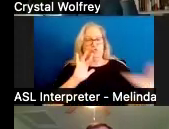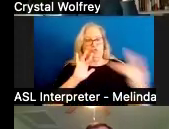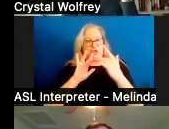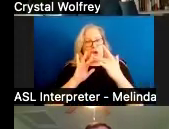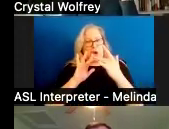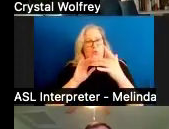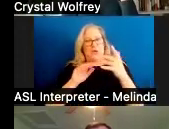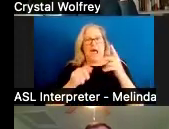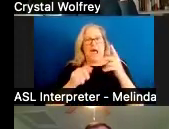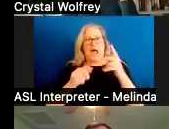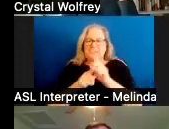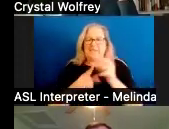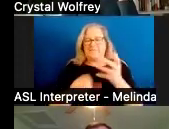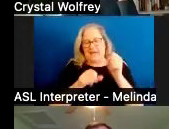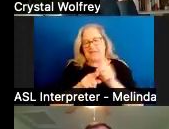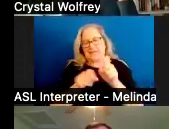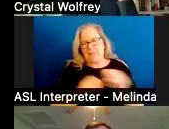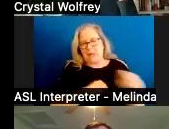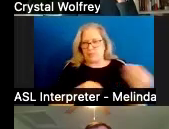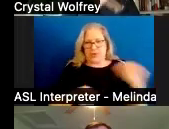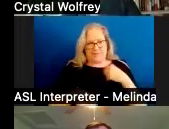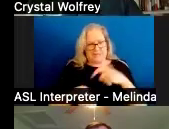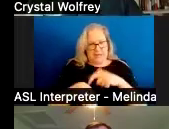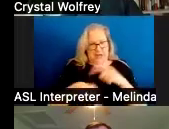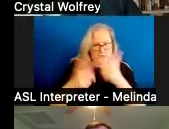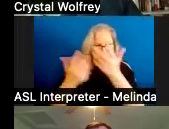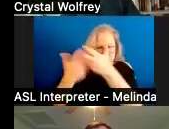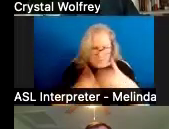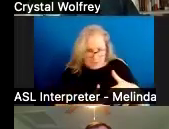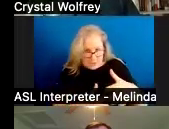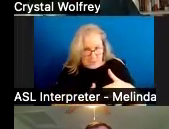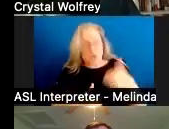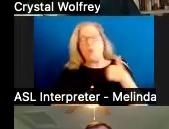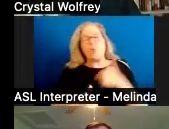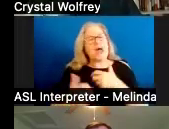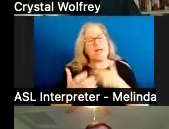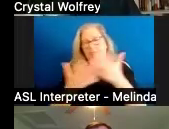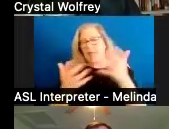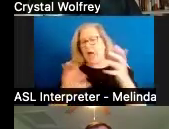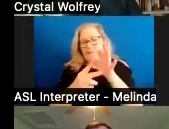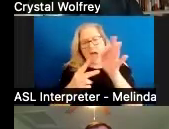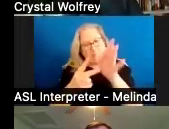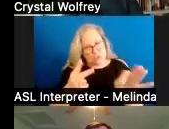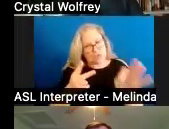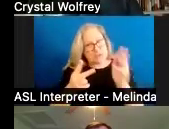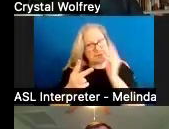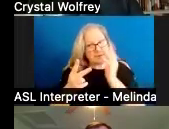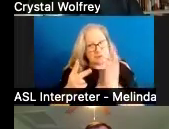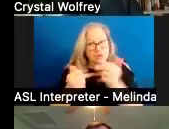Gives us time and flexibility to work through things. We do have a lot of options at our disposal to try to make these things work.